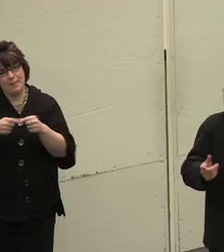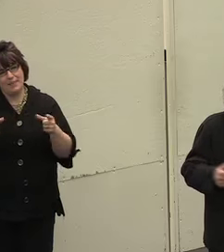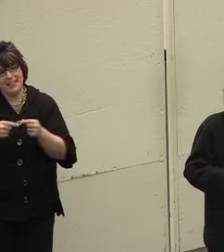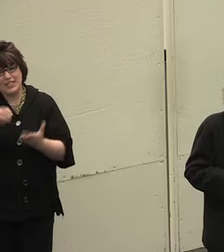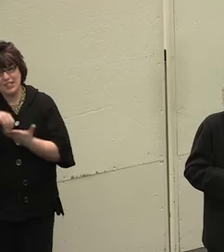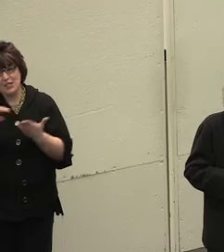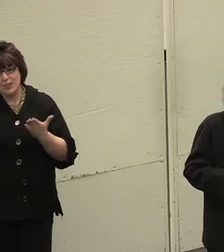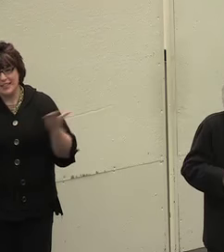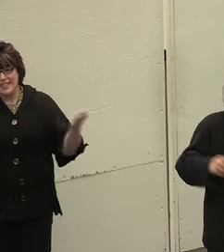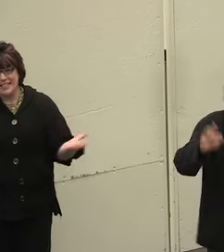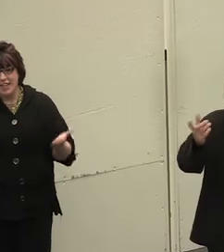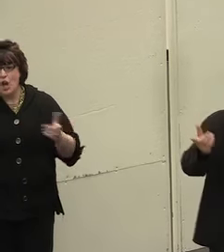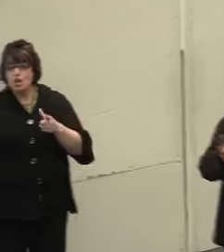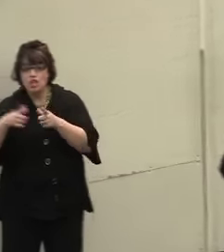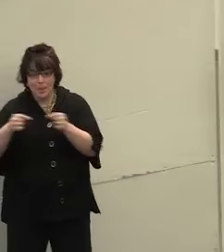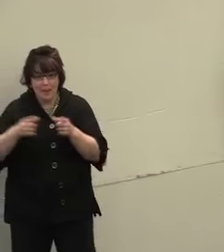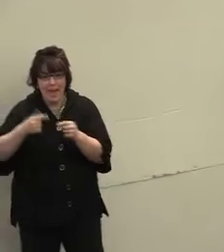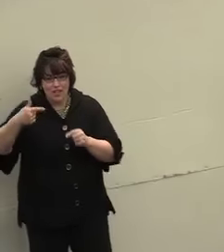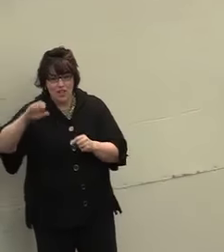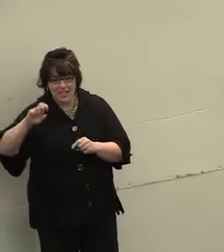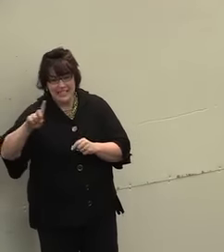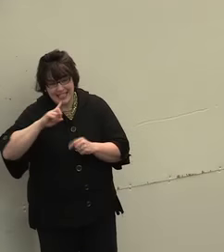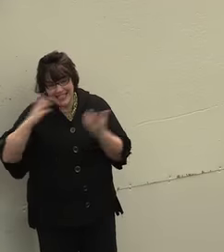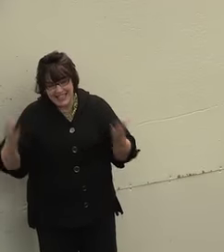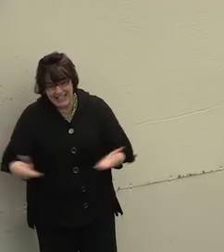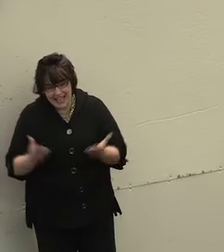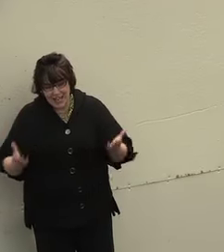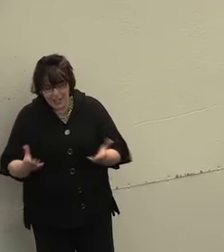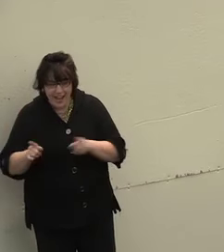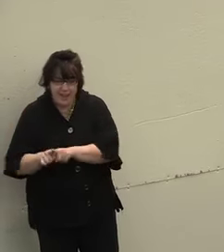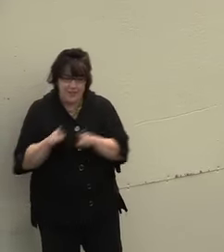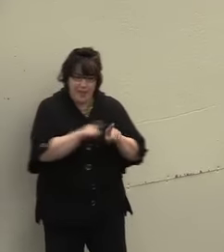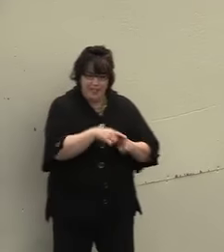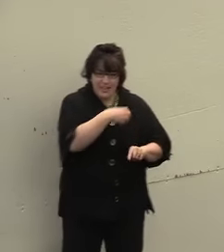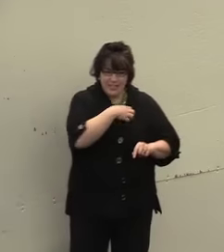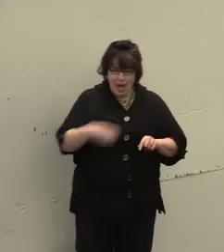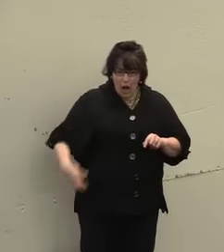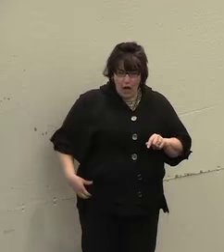but Japan GSD, and they have a reception for us, as you've seen, with sushi and sake.